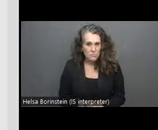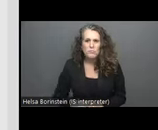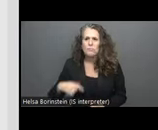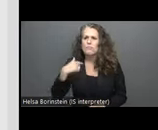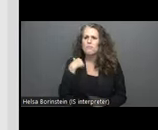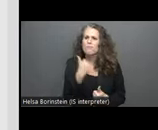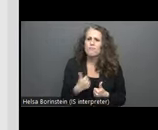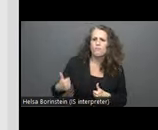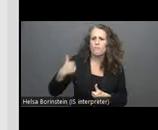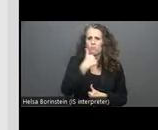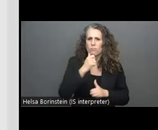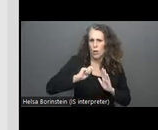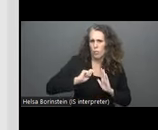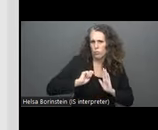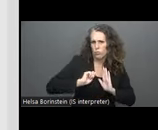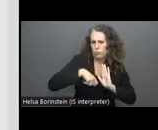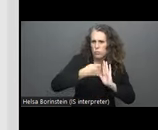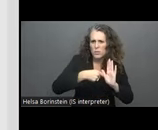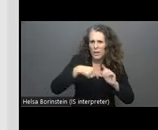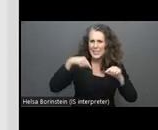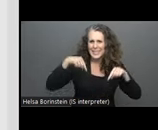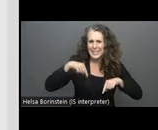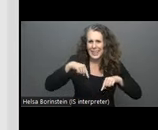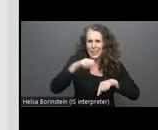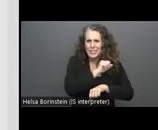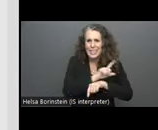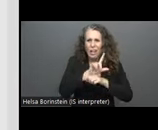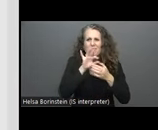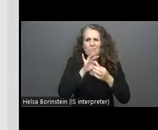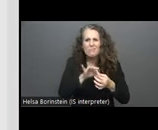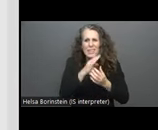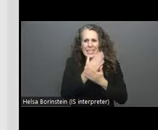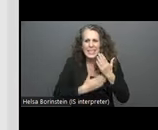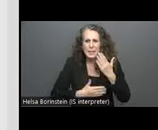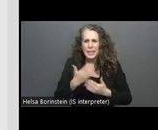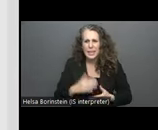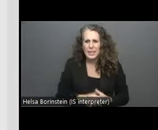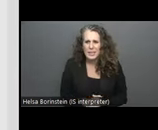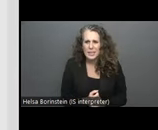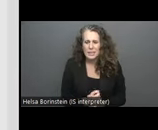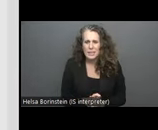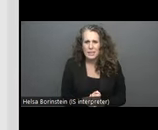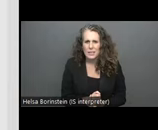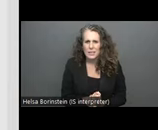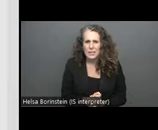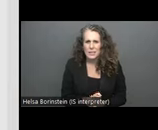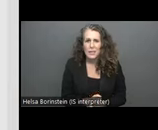Captain America, kind of, so project is the guru, was a girl who I was and I got me.